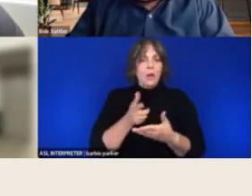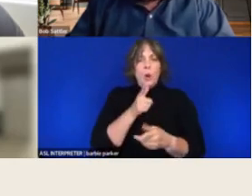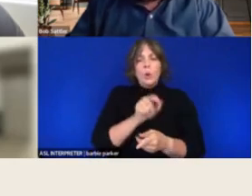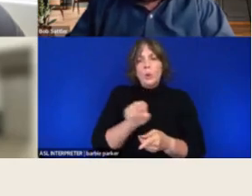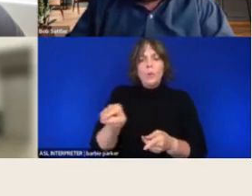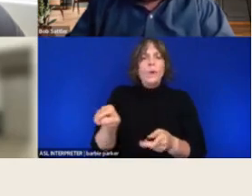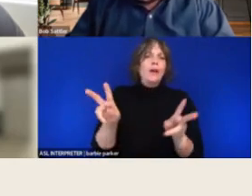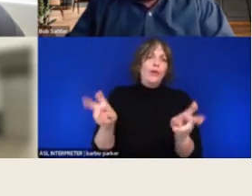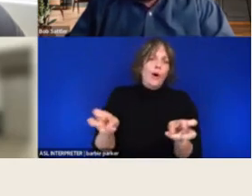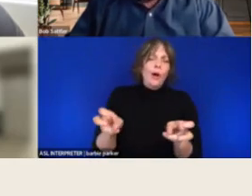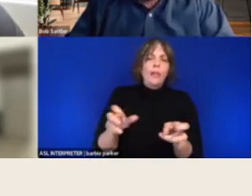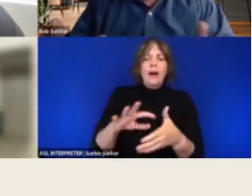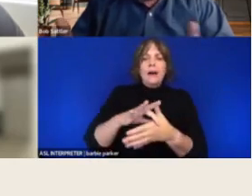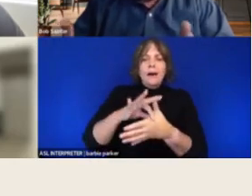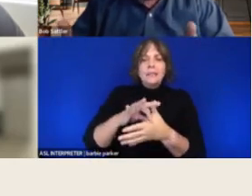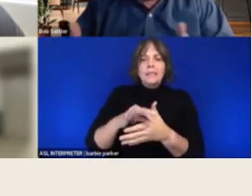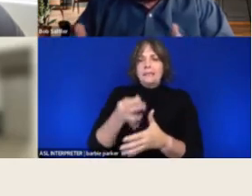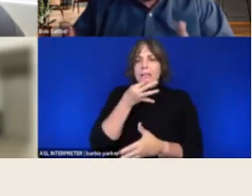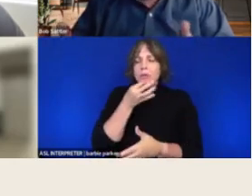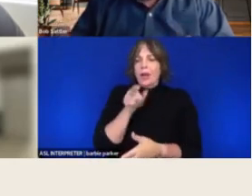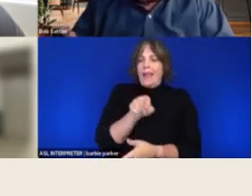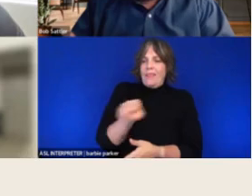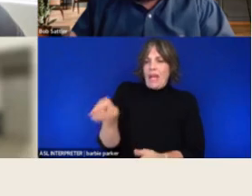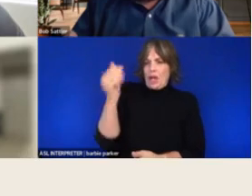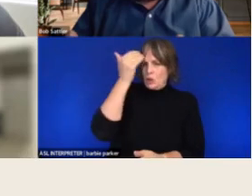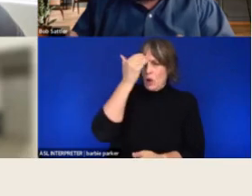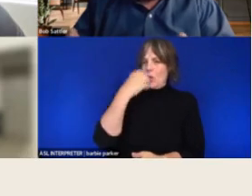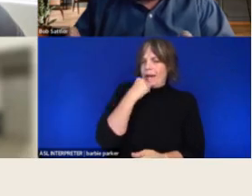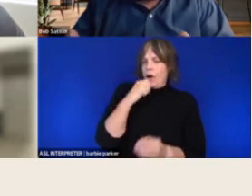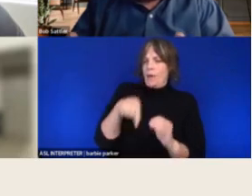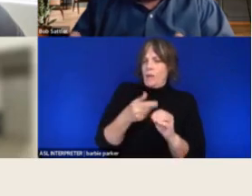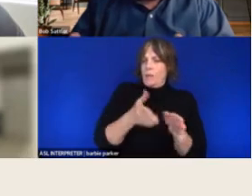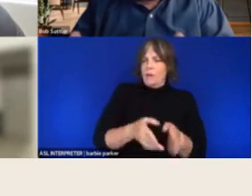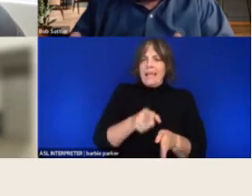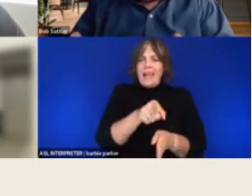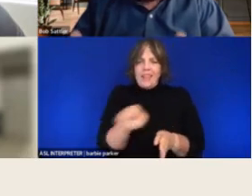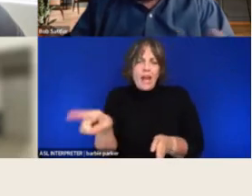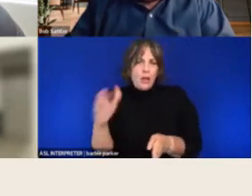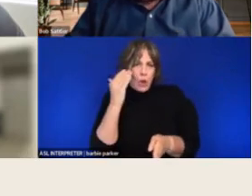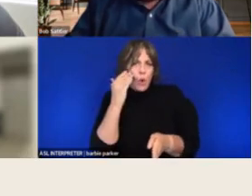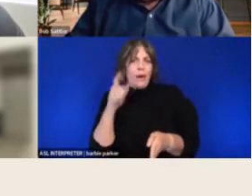care about the person and knows what needs to go into the plan to help the person have the life that they want. First and